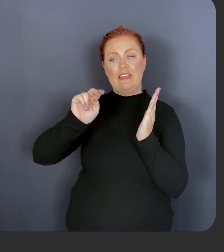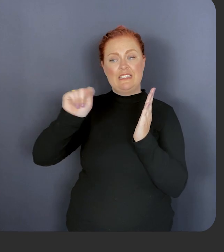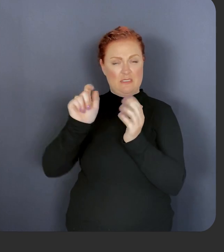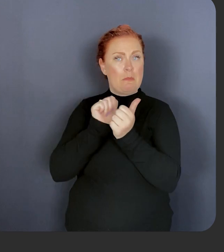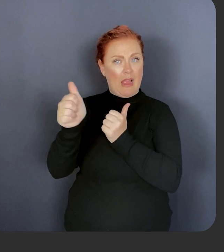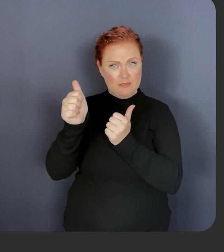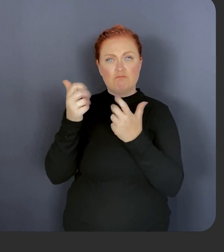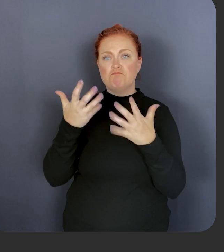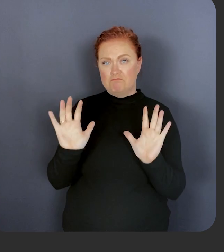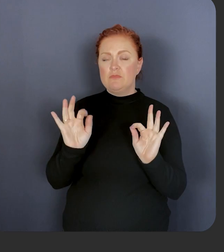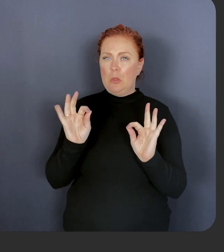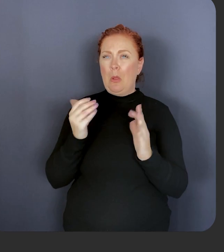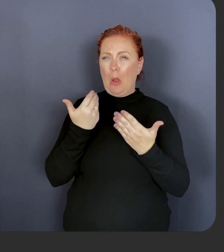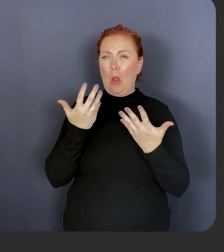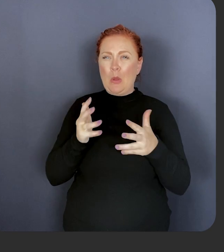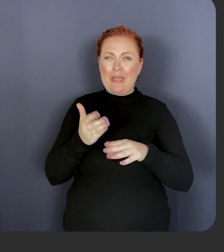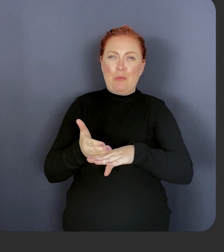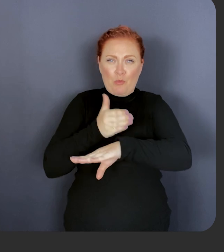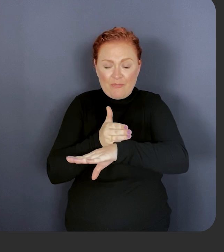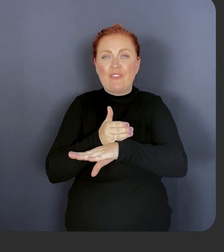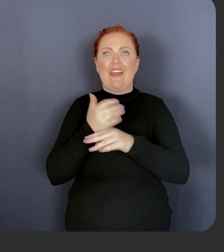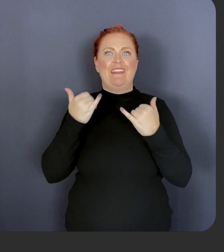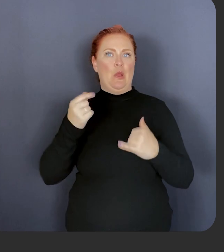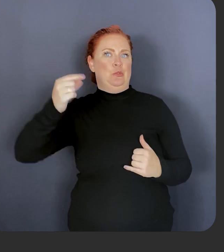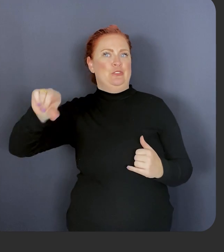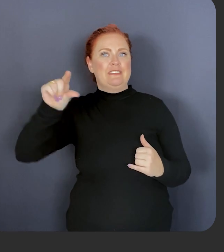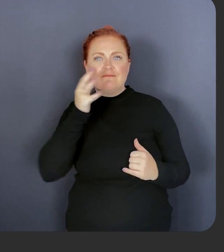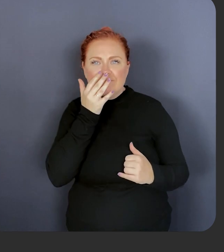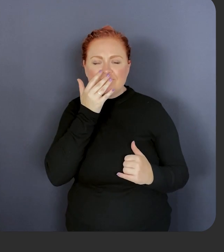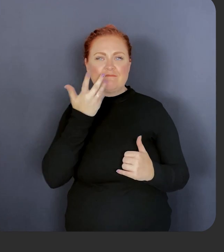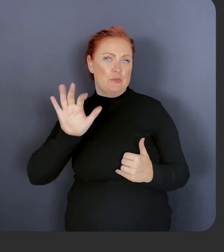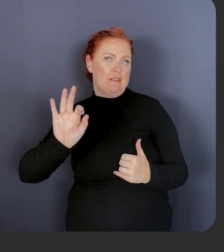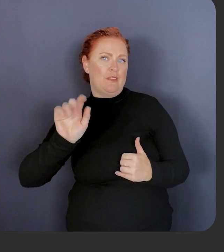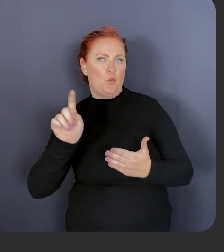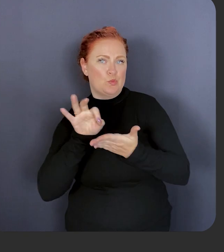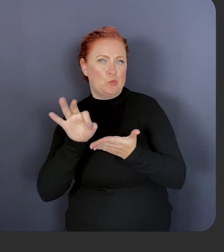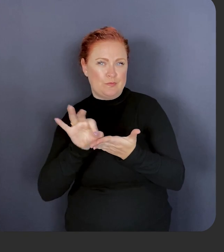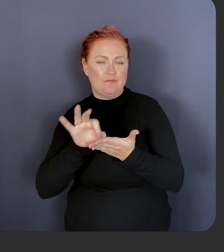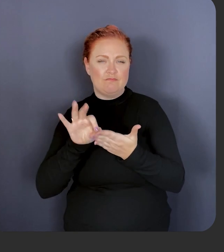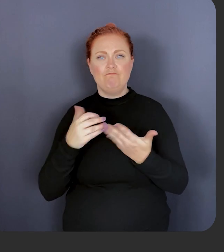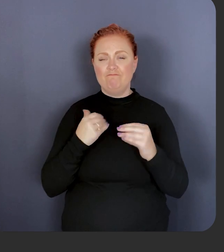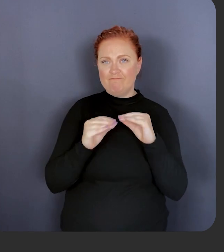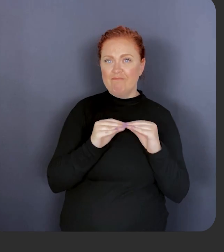So we're already much closer. And we're up to the green space here. So we're up to a 91 because, again, we fixed this button